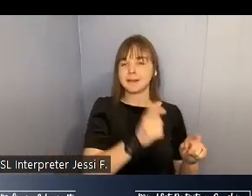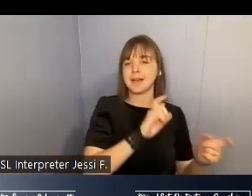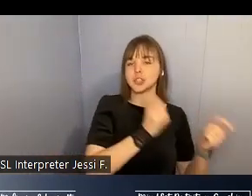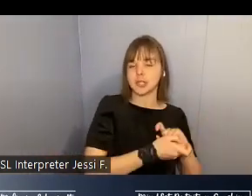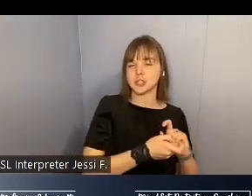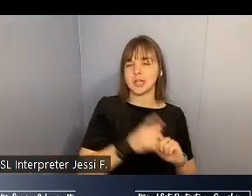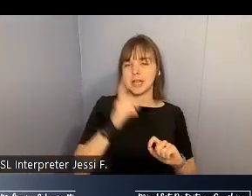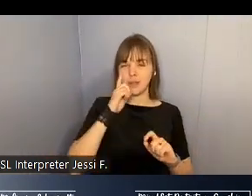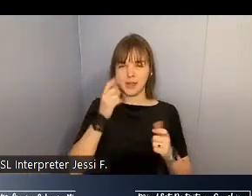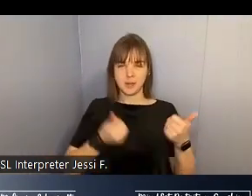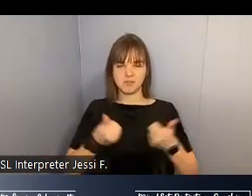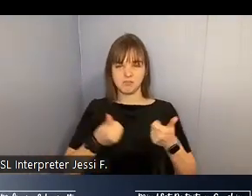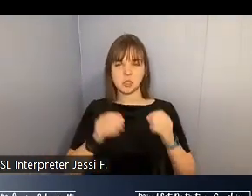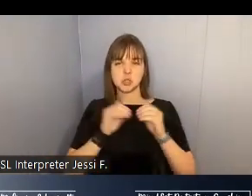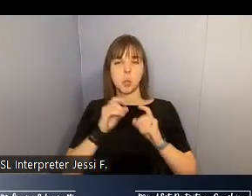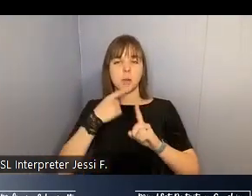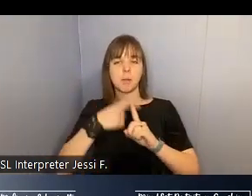to determine what makes the most sense for change?